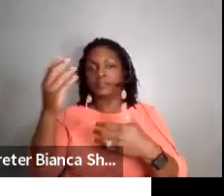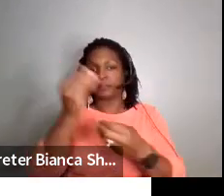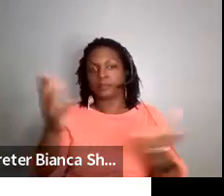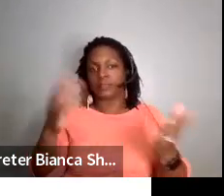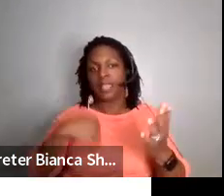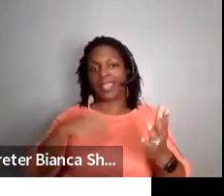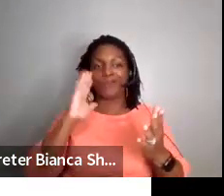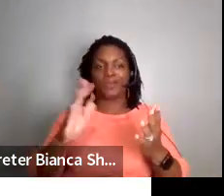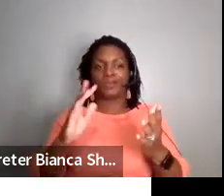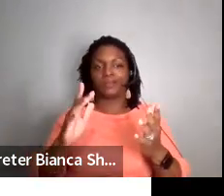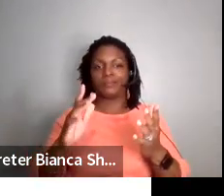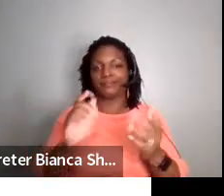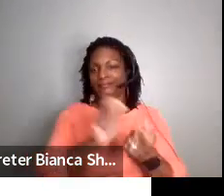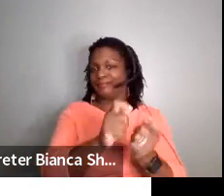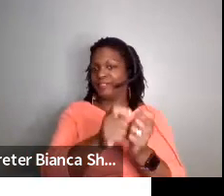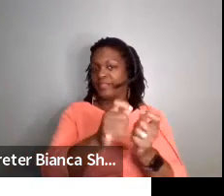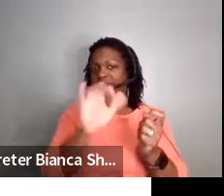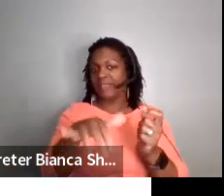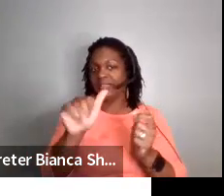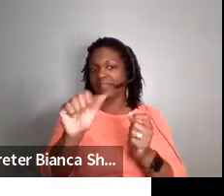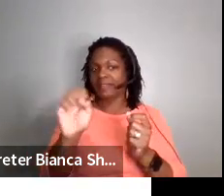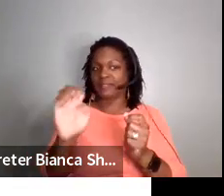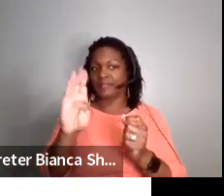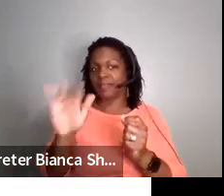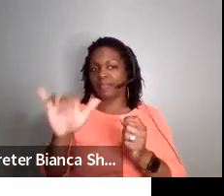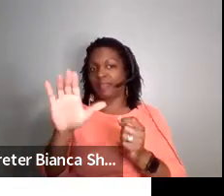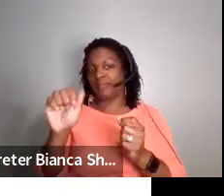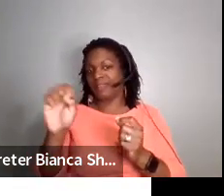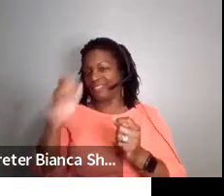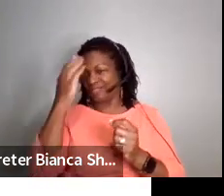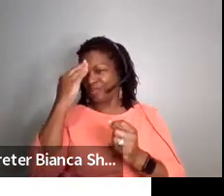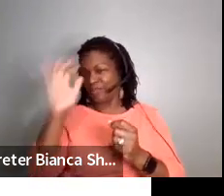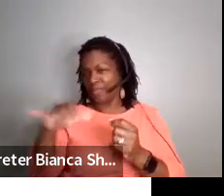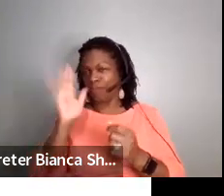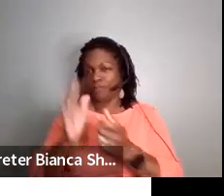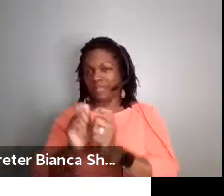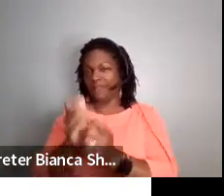So one time, then, I was teaching a course. it was on.